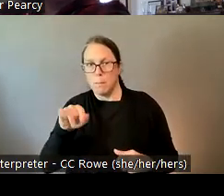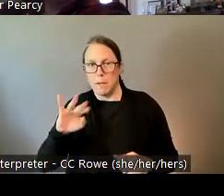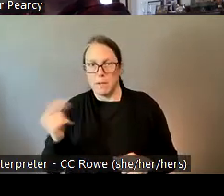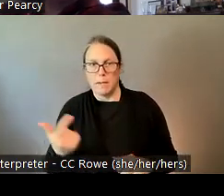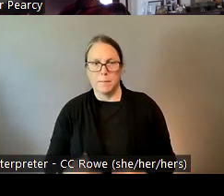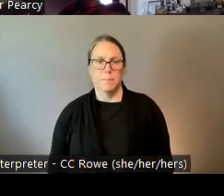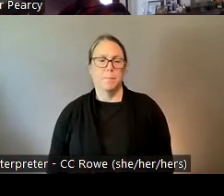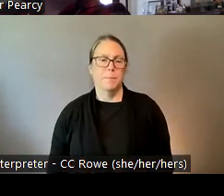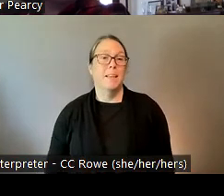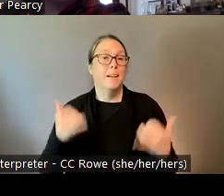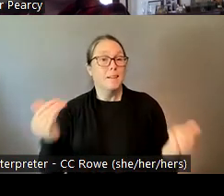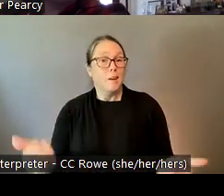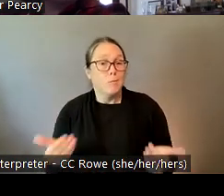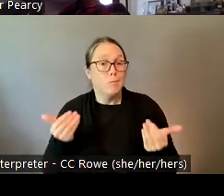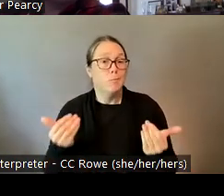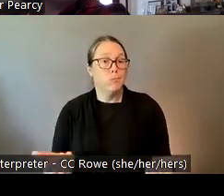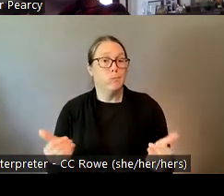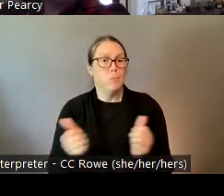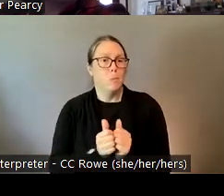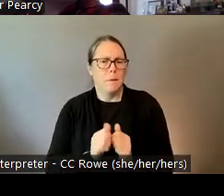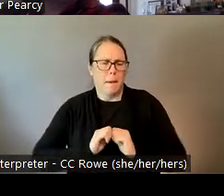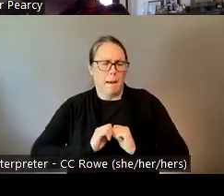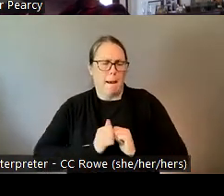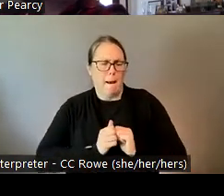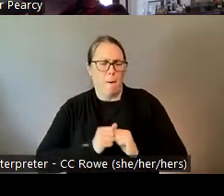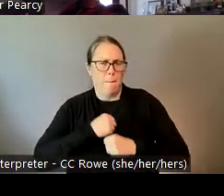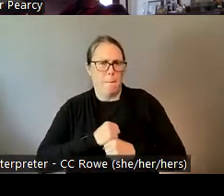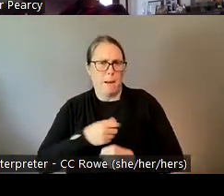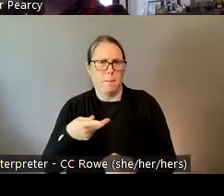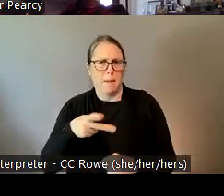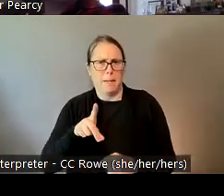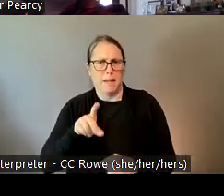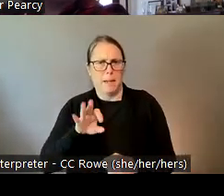So now let's move on to how we can make PDFs accessible from the get go.